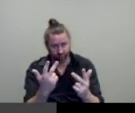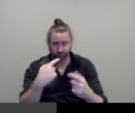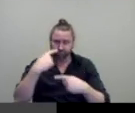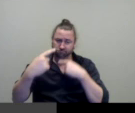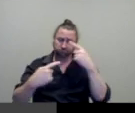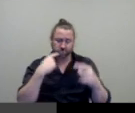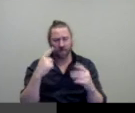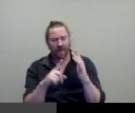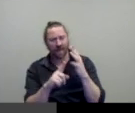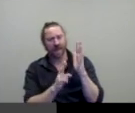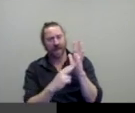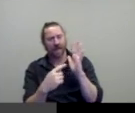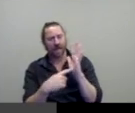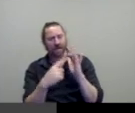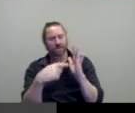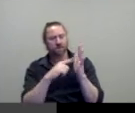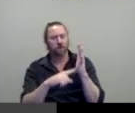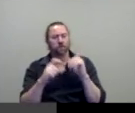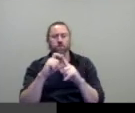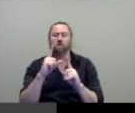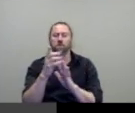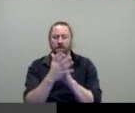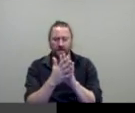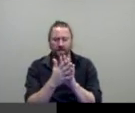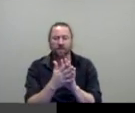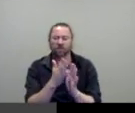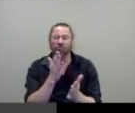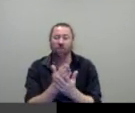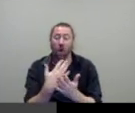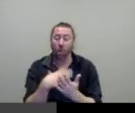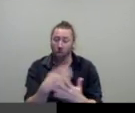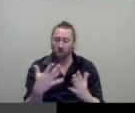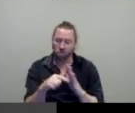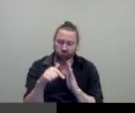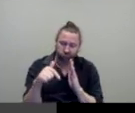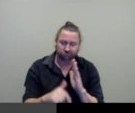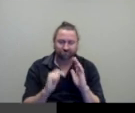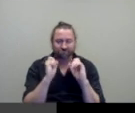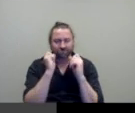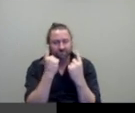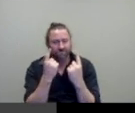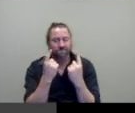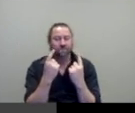is to impart to you an increased understanding and a heightened attention